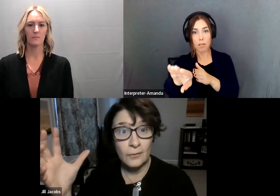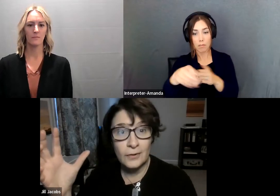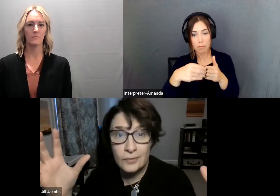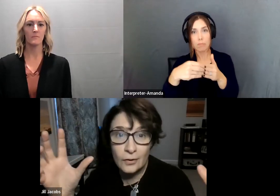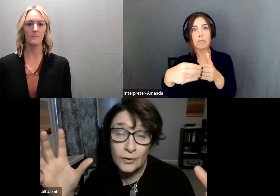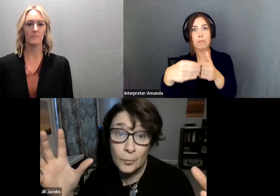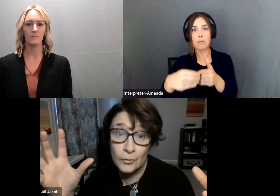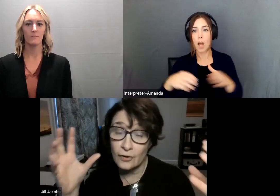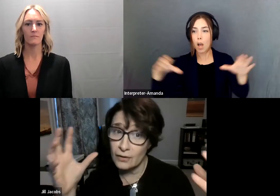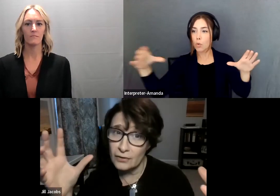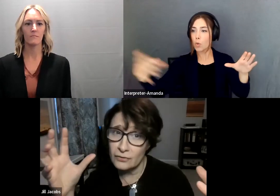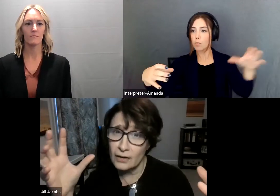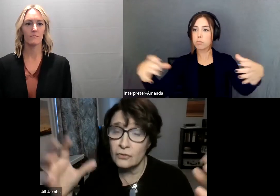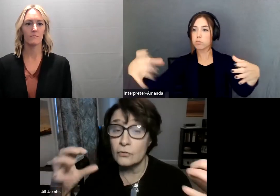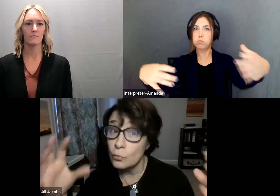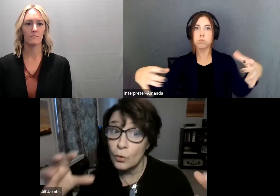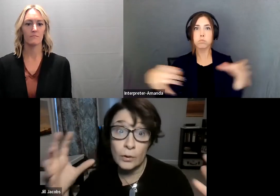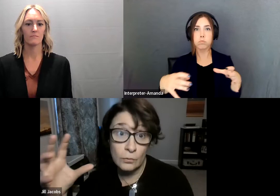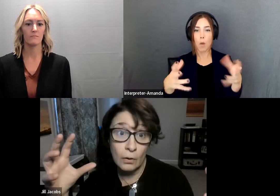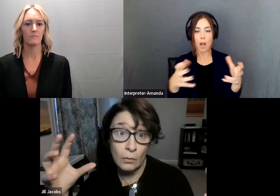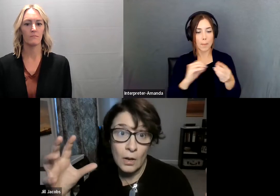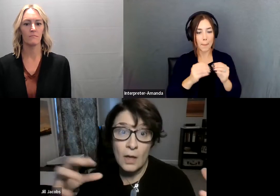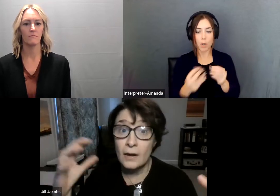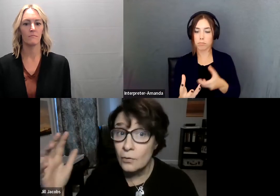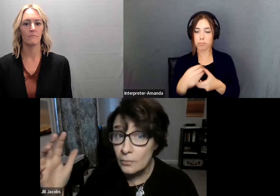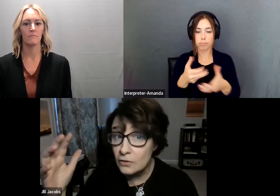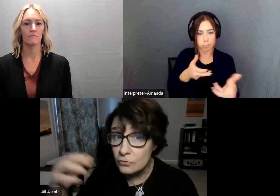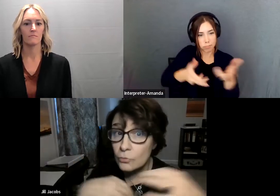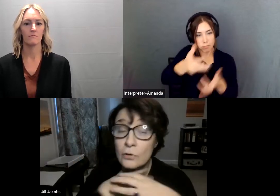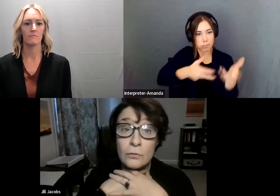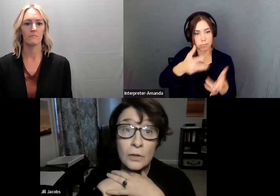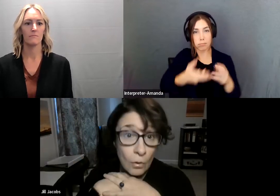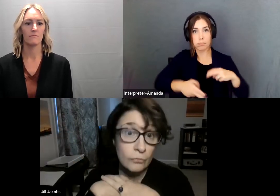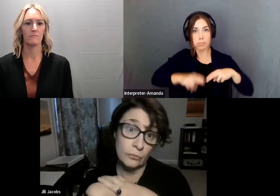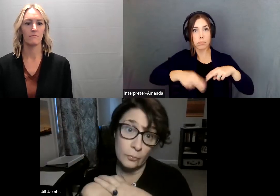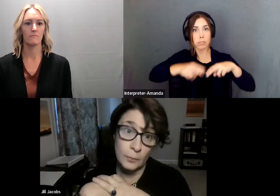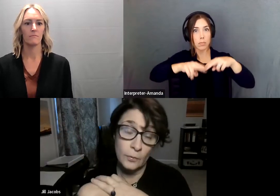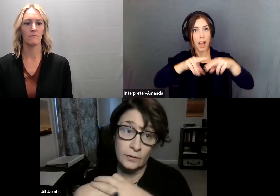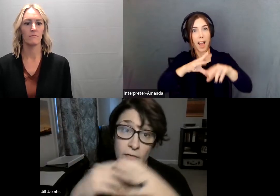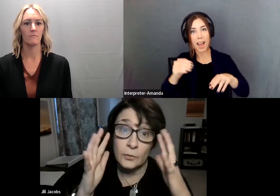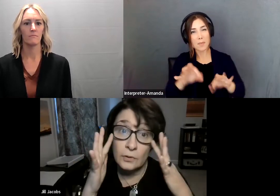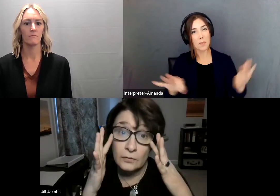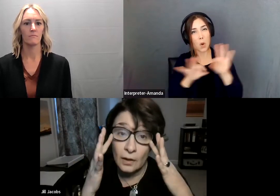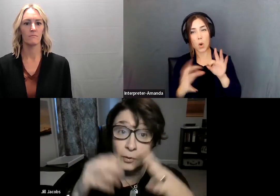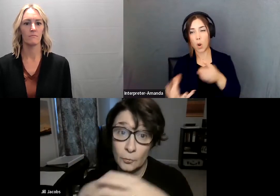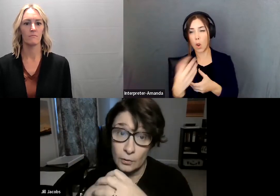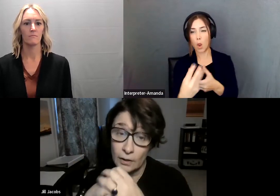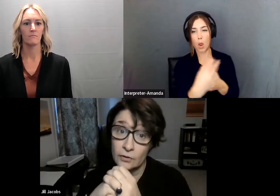I want to see our numbers and our interactions grow and grow. I want to make sure we're including all sorts of people with disabilities and people ageing